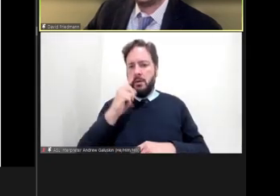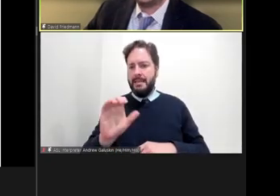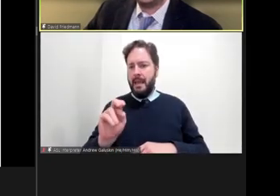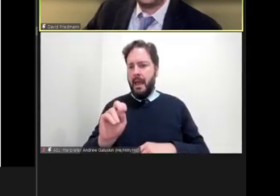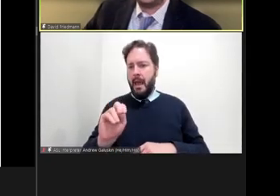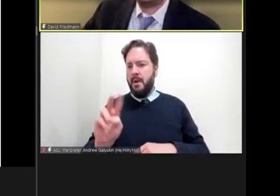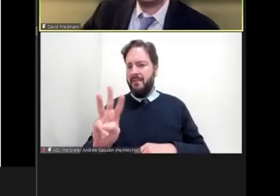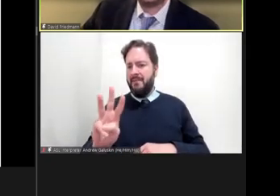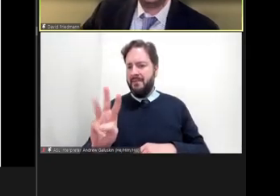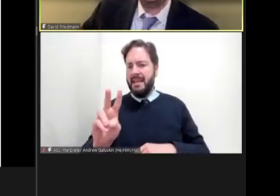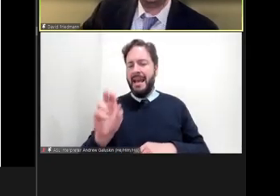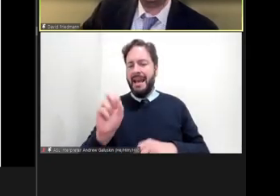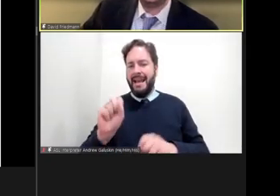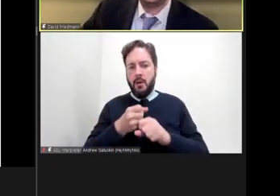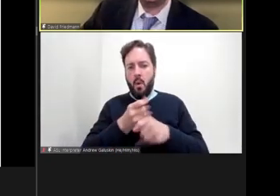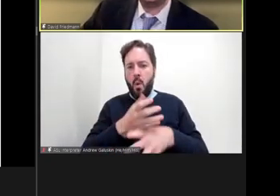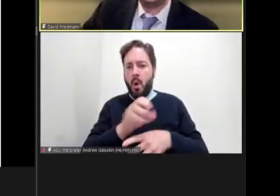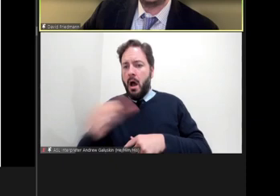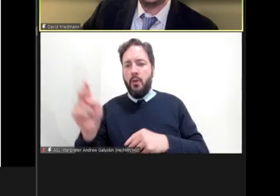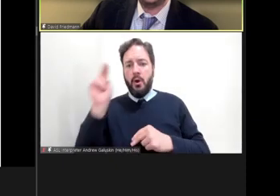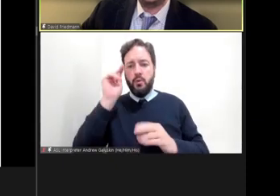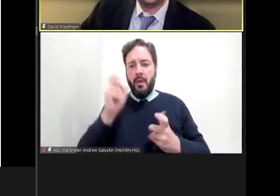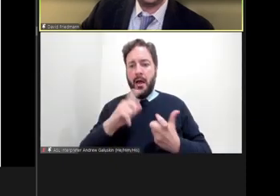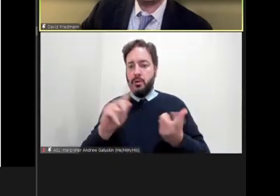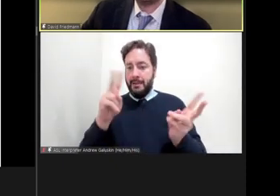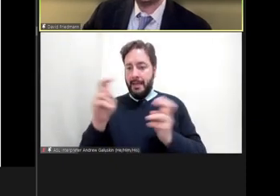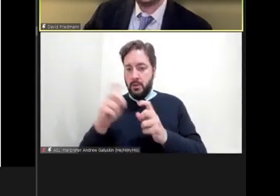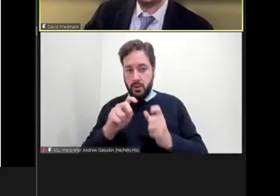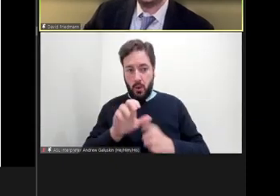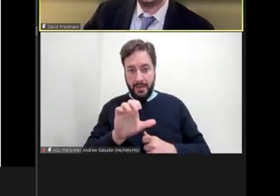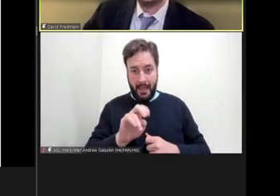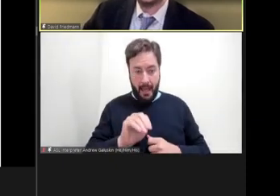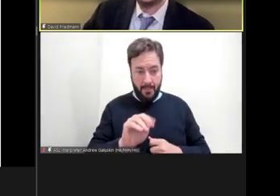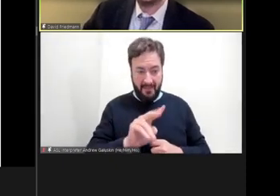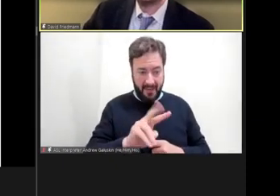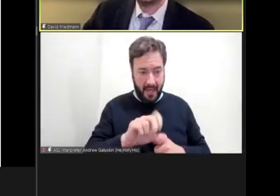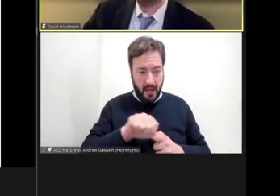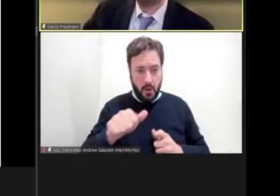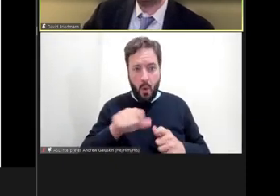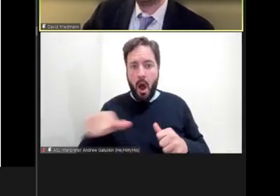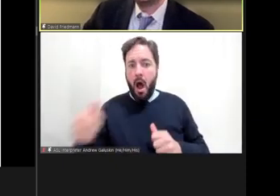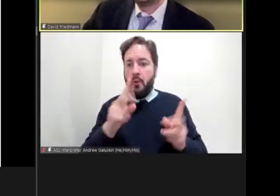So you can have CMV-related hearing loss and no other sequelae or problems from CMV.